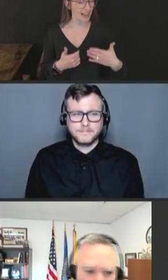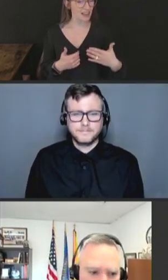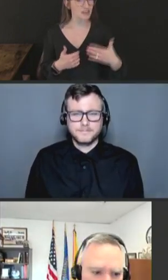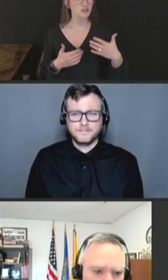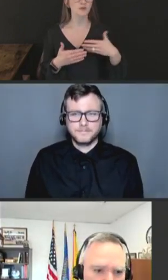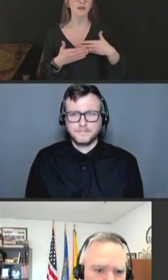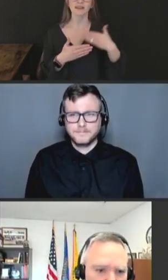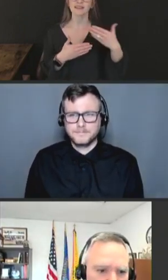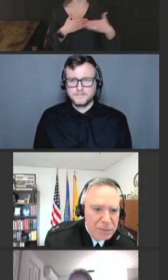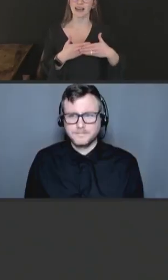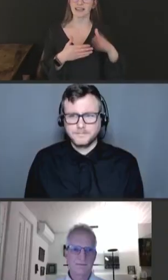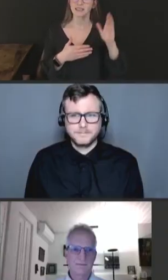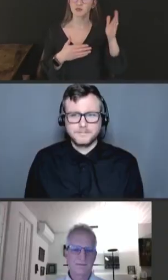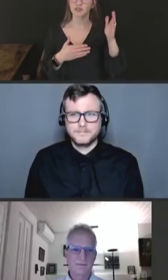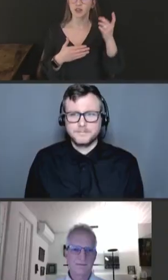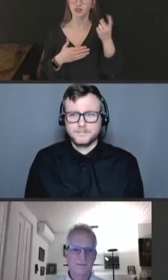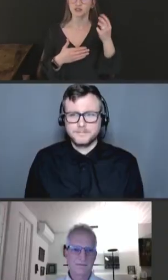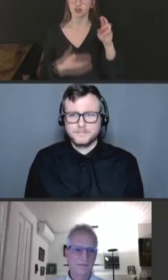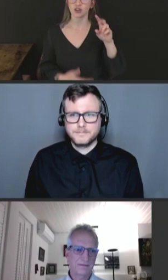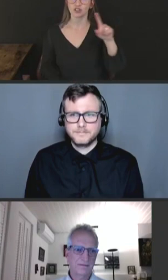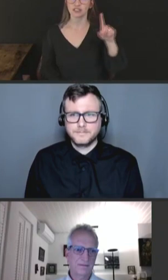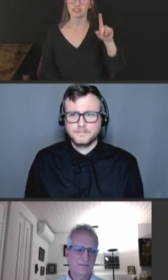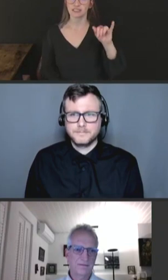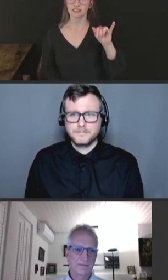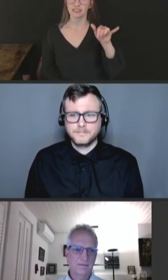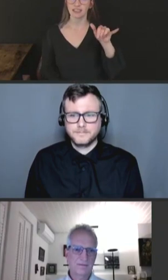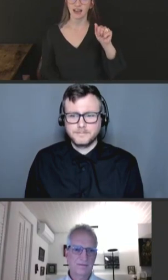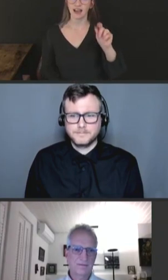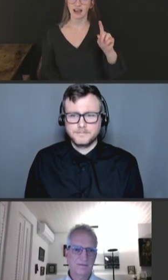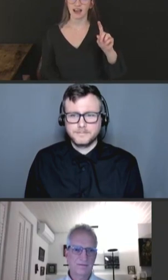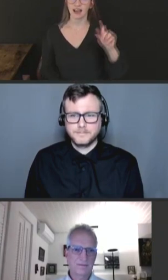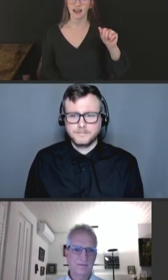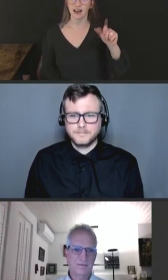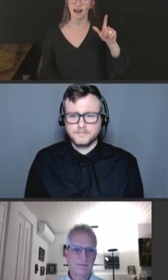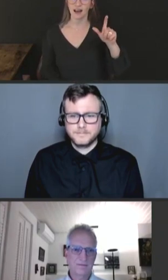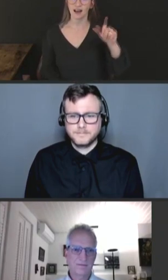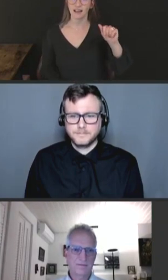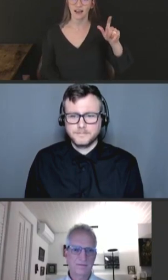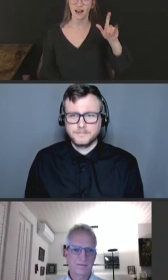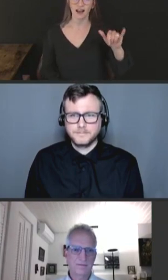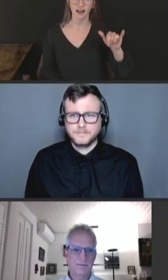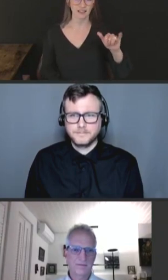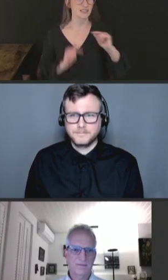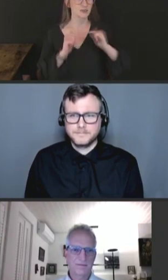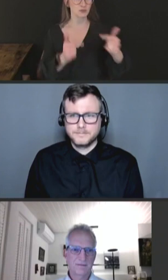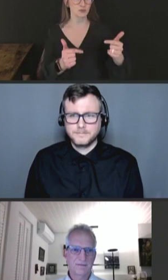is Dr. Ziyad Al-Aly. Dr. Al-Aly, your slides are up. You have the floor.